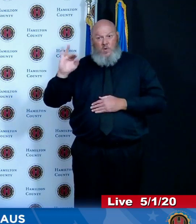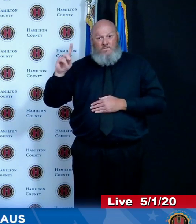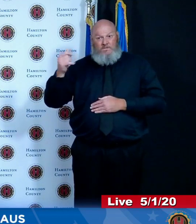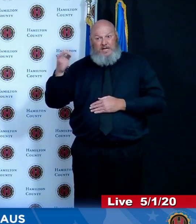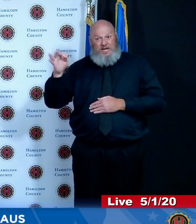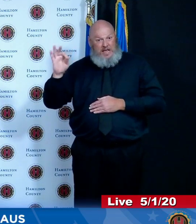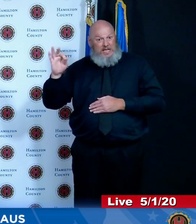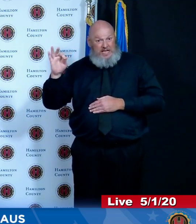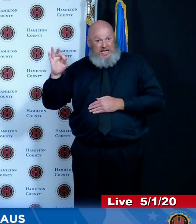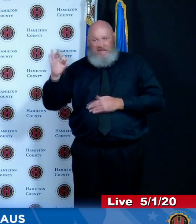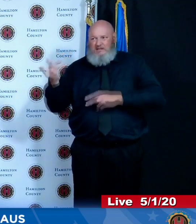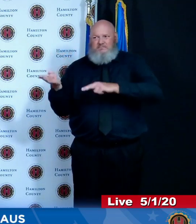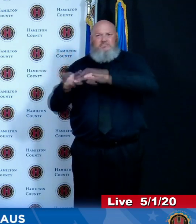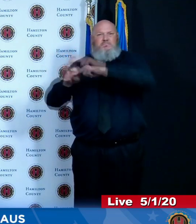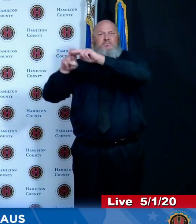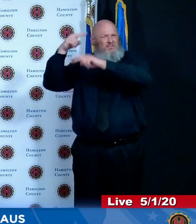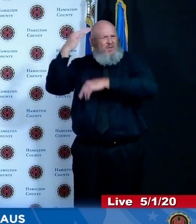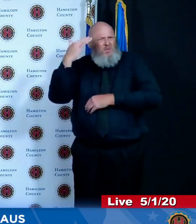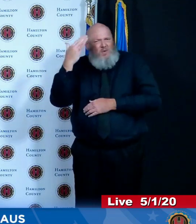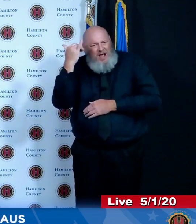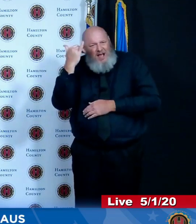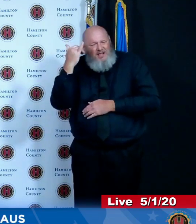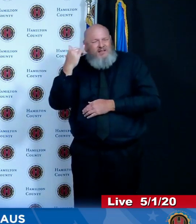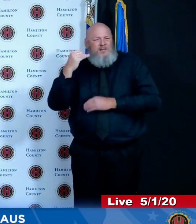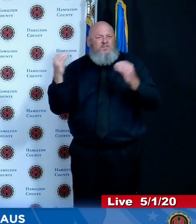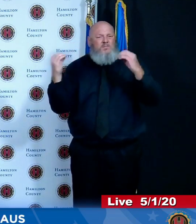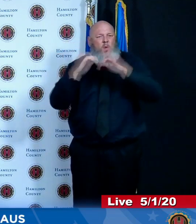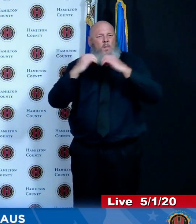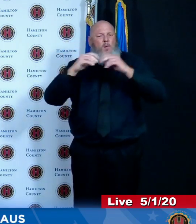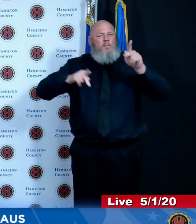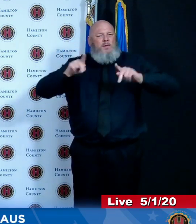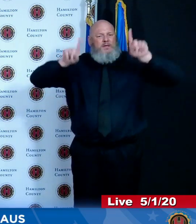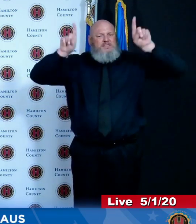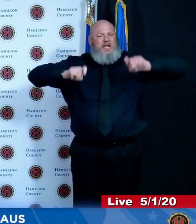positive number move up and that's important to note the hospitalizations